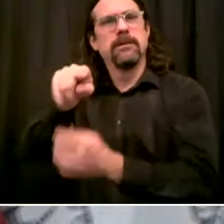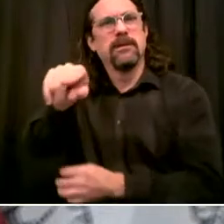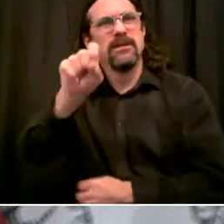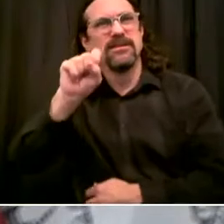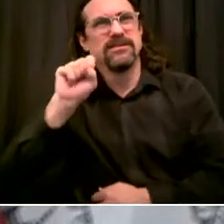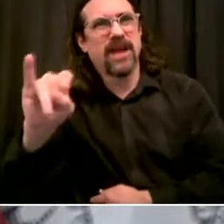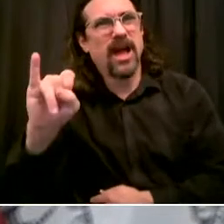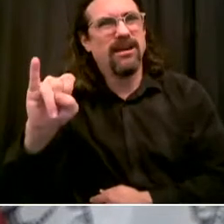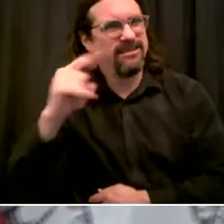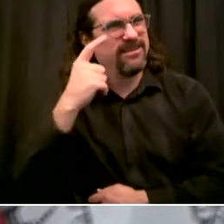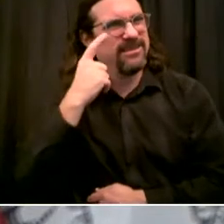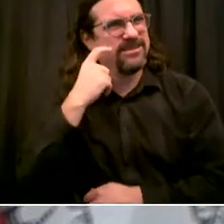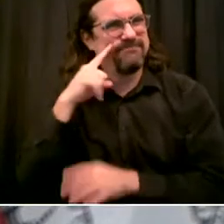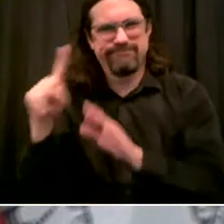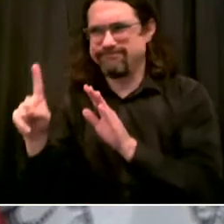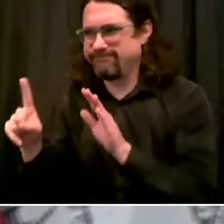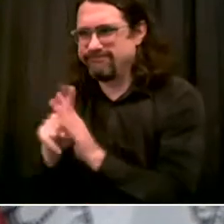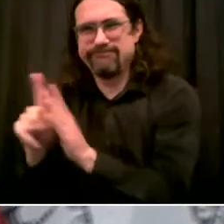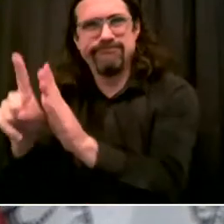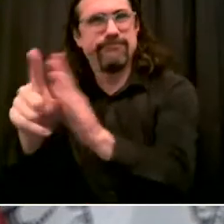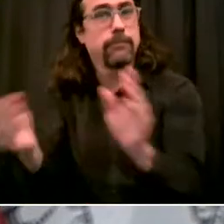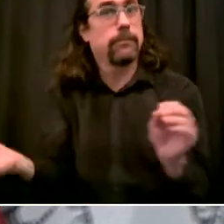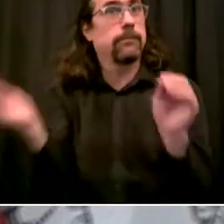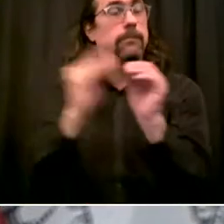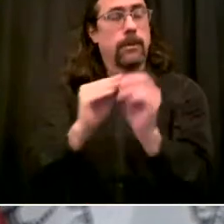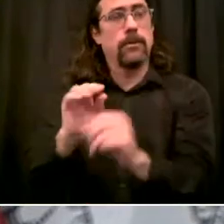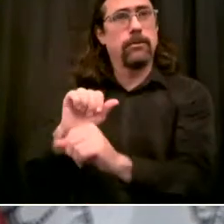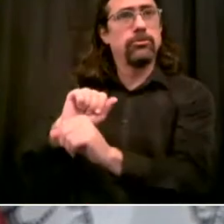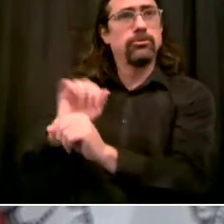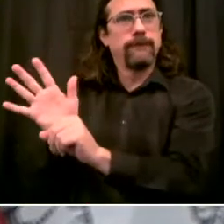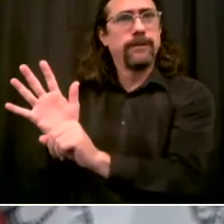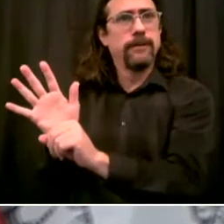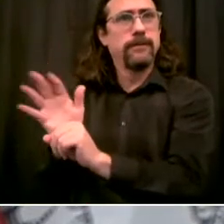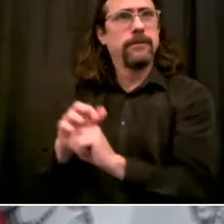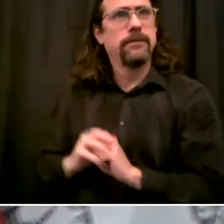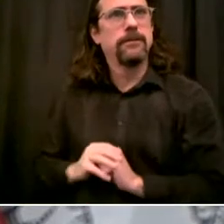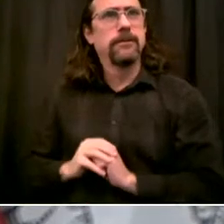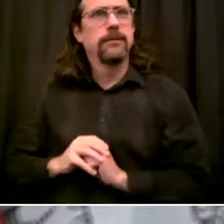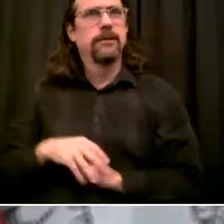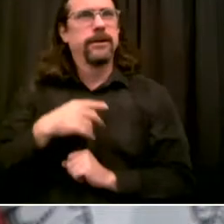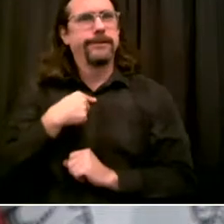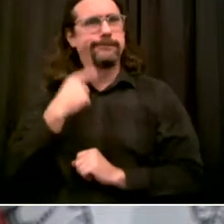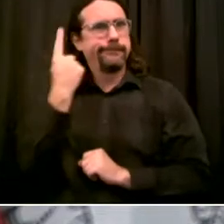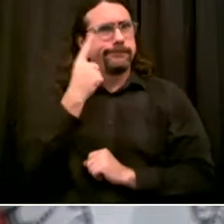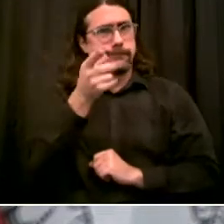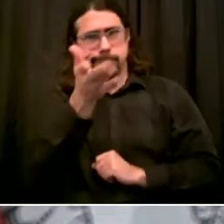I WANT TO ASK ABOUT TTE HSTATTE ISLAND INCREASE FIRST. I GUESS I AM WONDERING FOR YOU